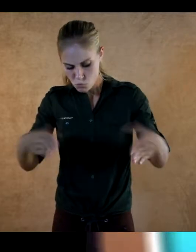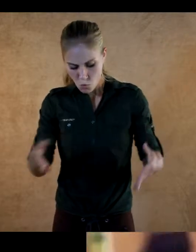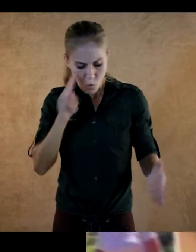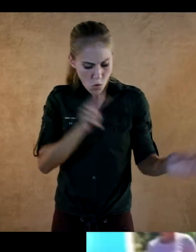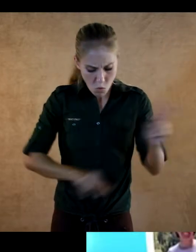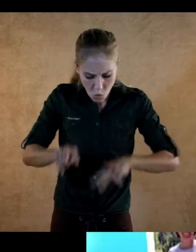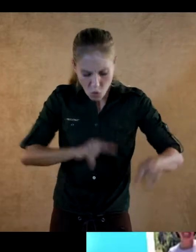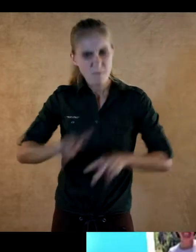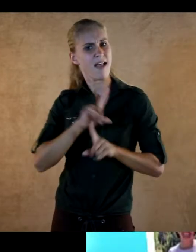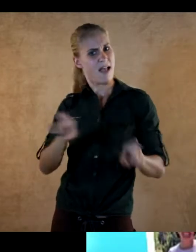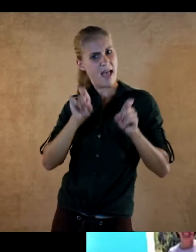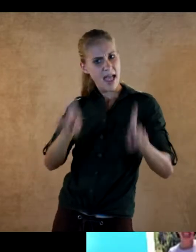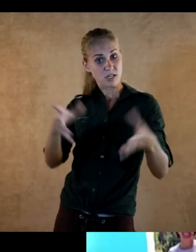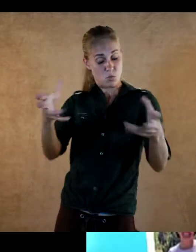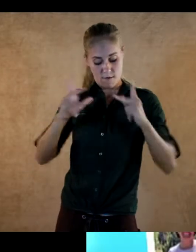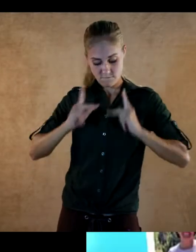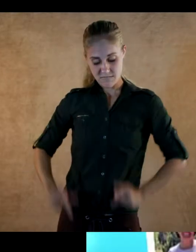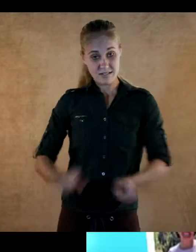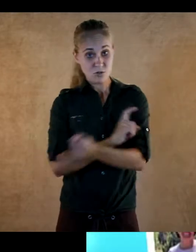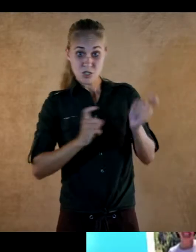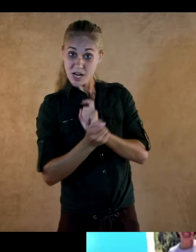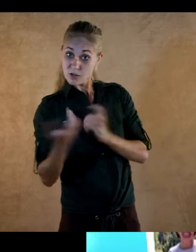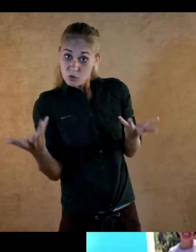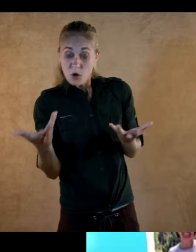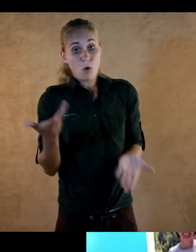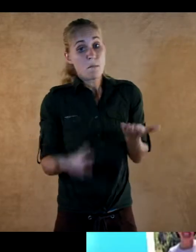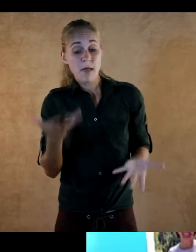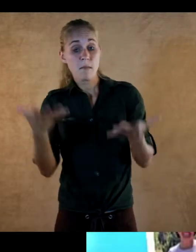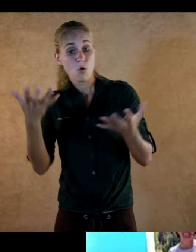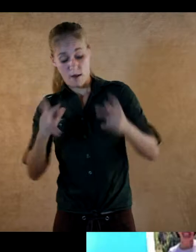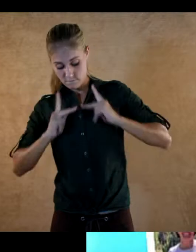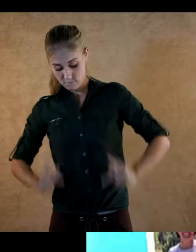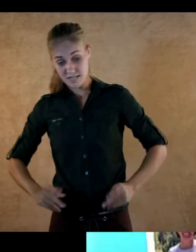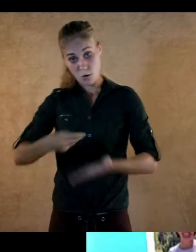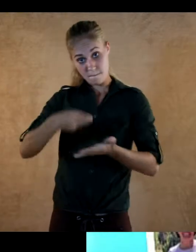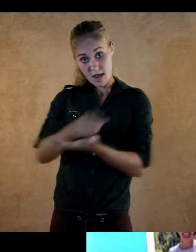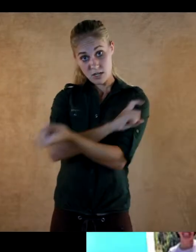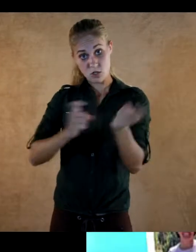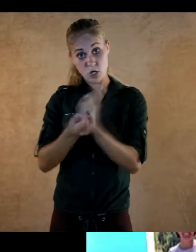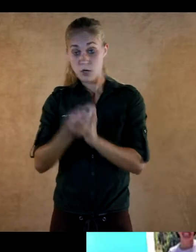Ask them, "Are you just looking for a physical transformation, or do you want both a physical AND financial transformation?"